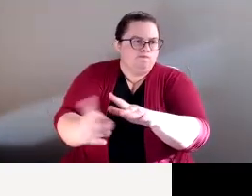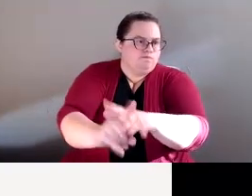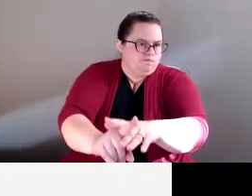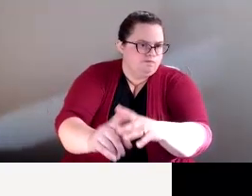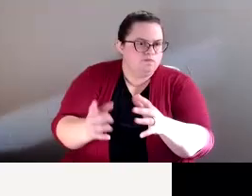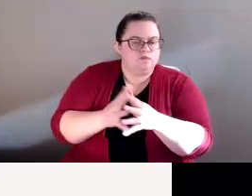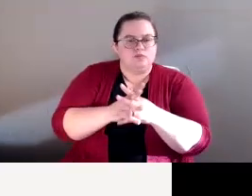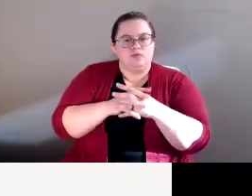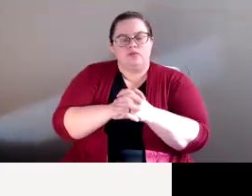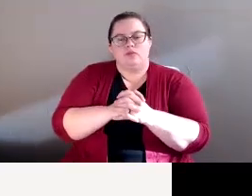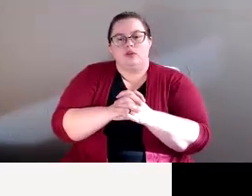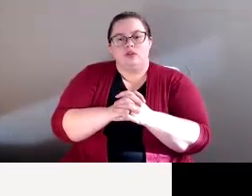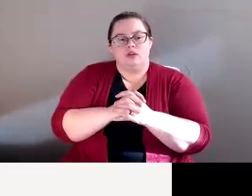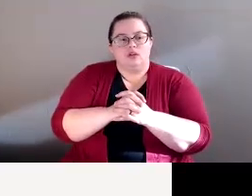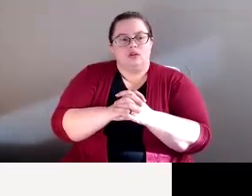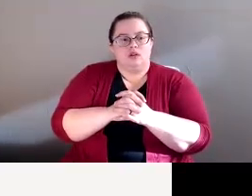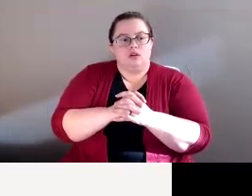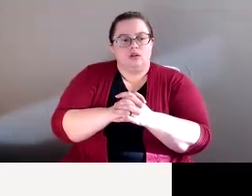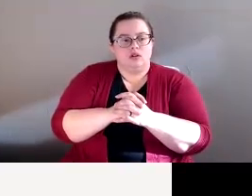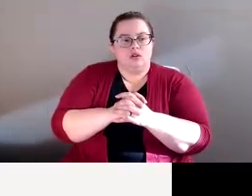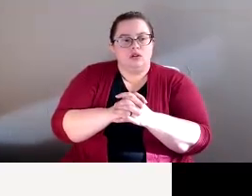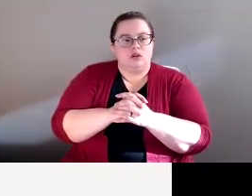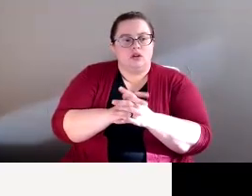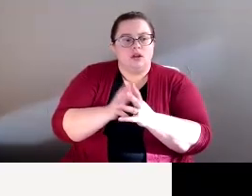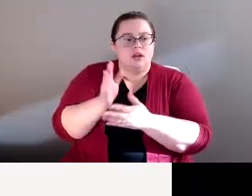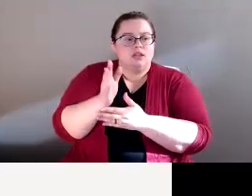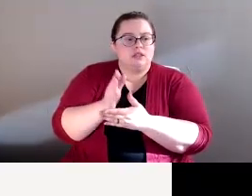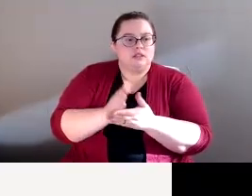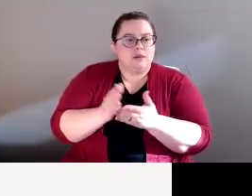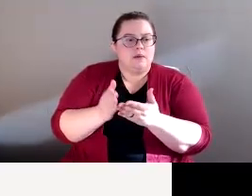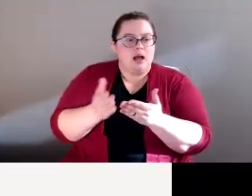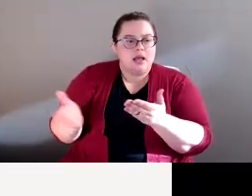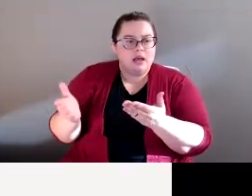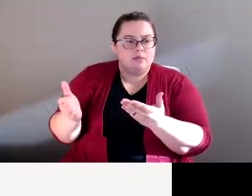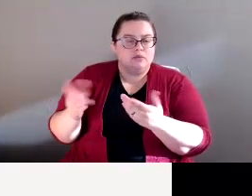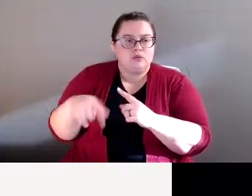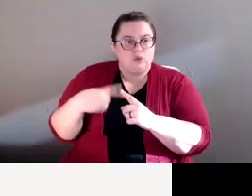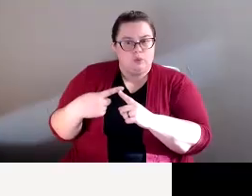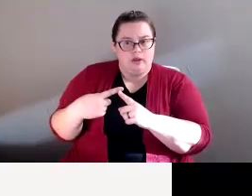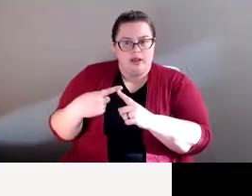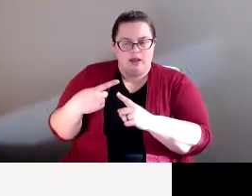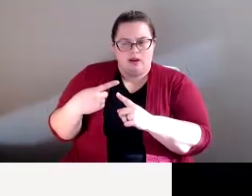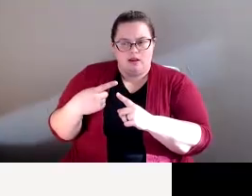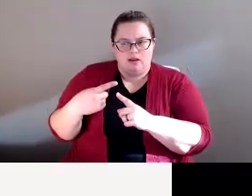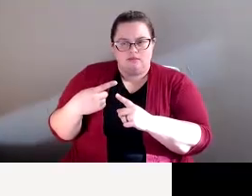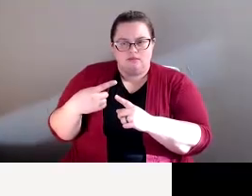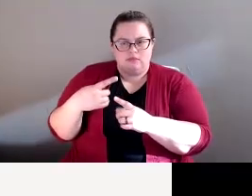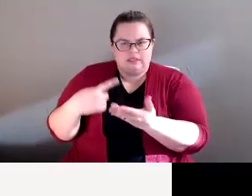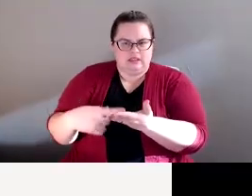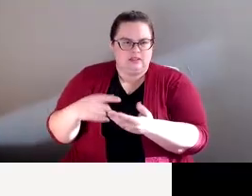Some items, once I get to the, Canvas releases and whatnot, some items